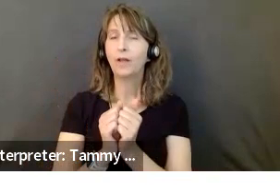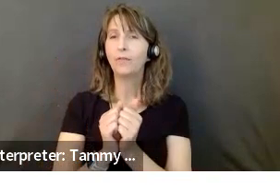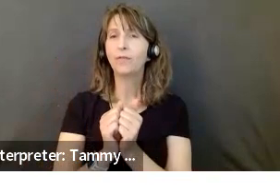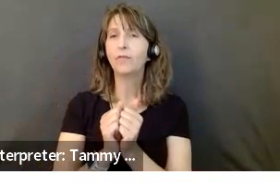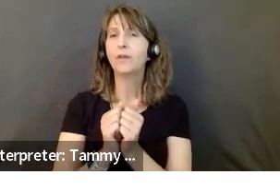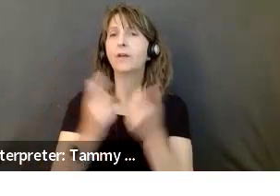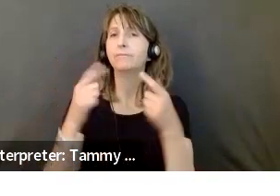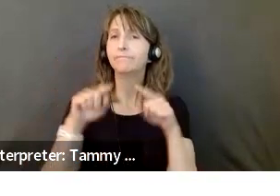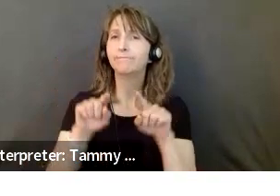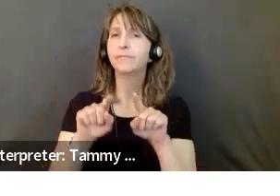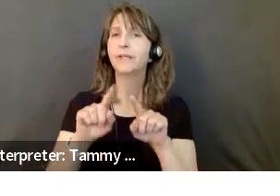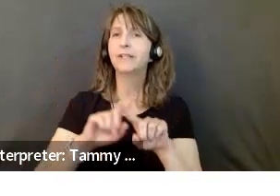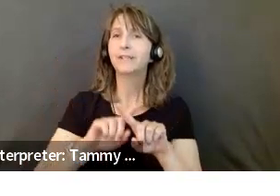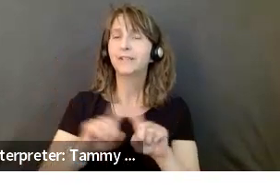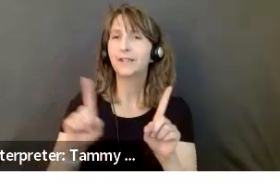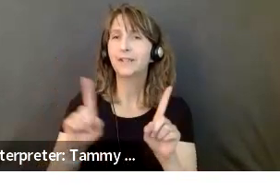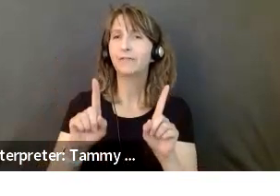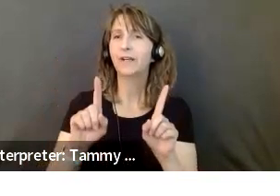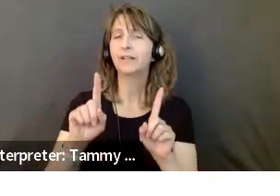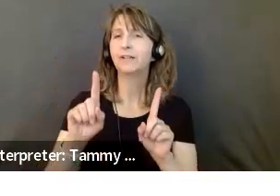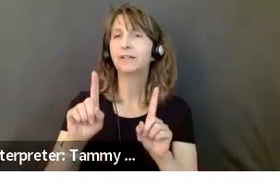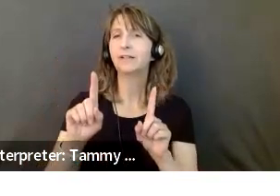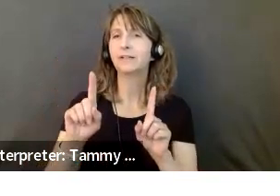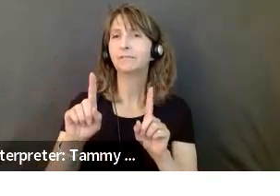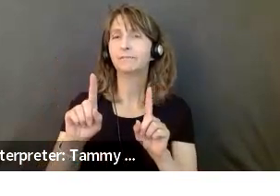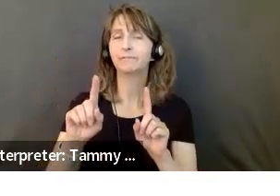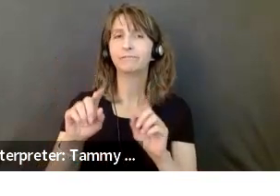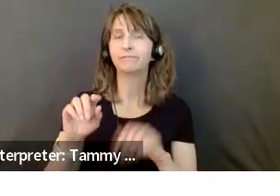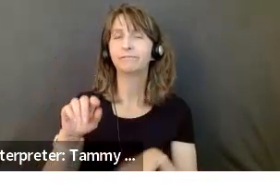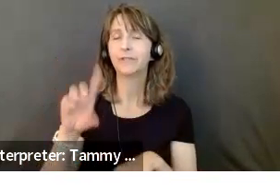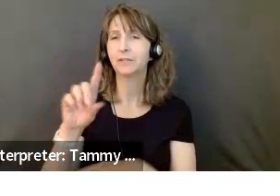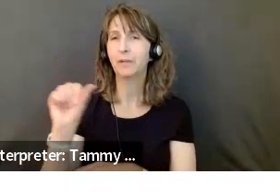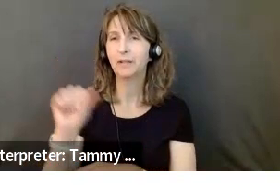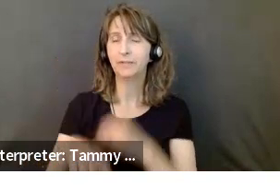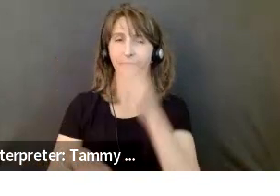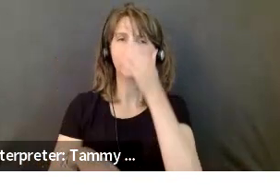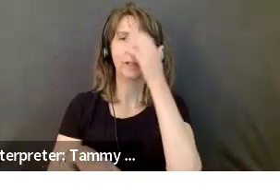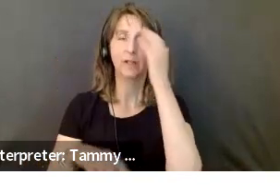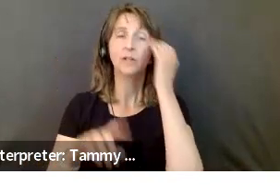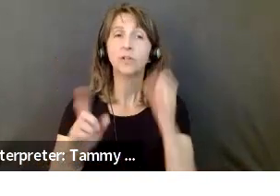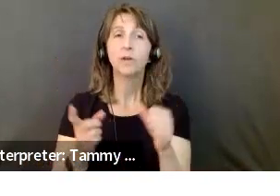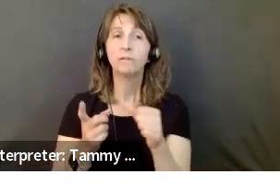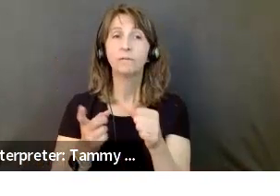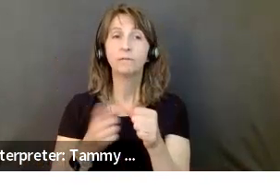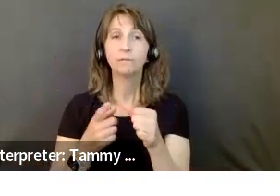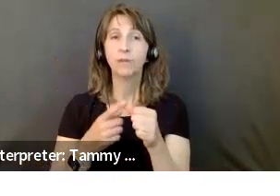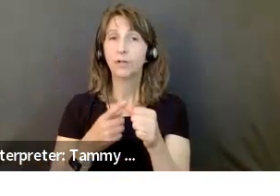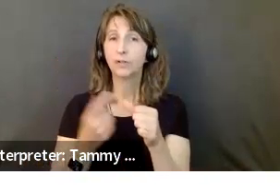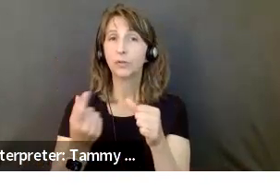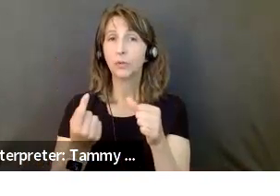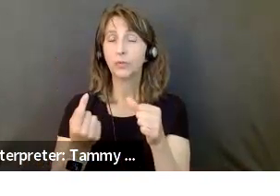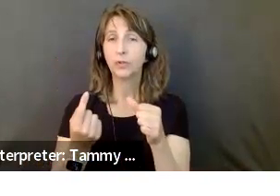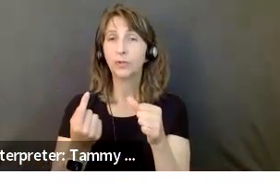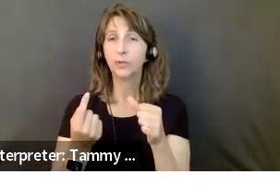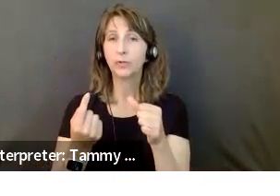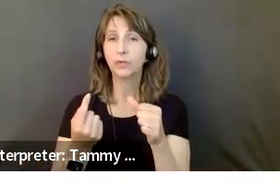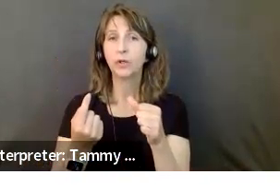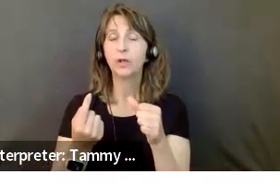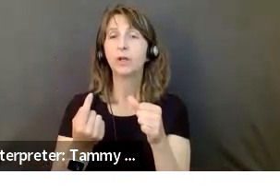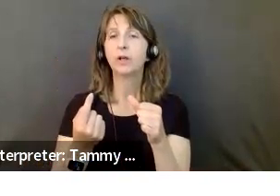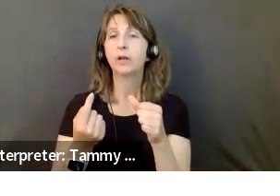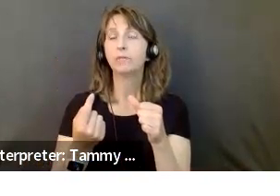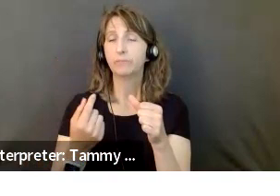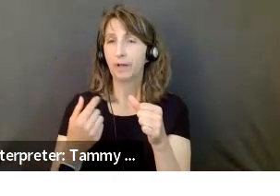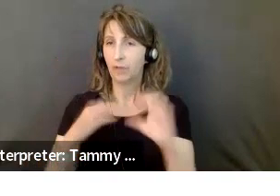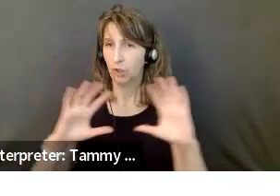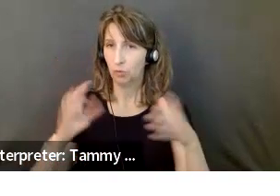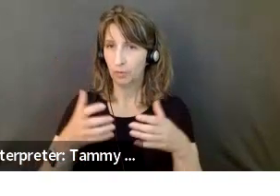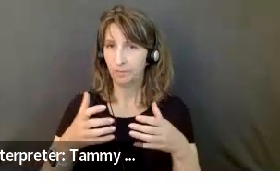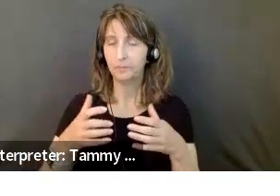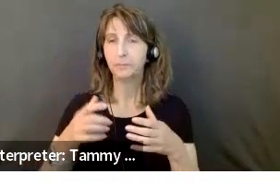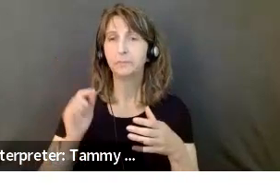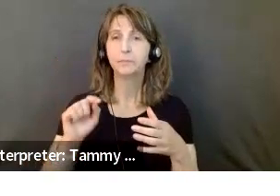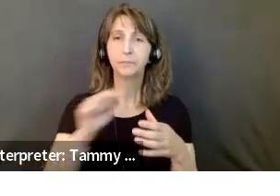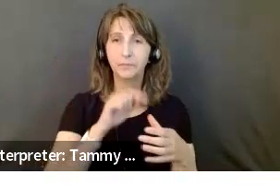So individuals with IDD and co-occurring behavior health conditions. So the first step, to that was sort of putting a group again of stakeholders together.